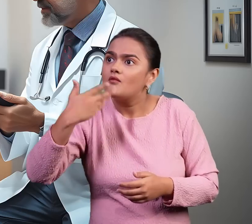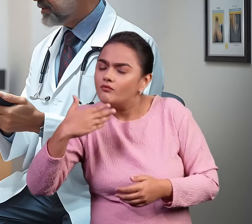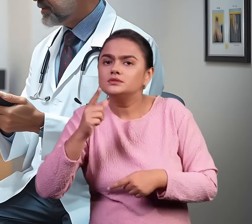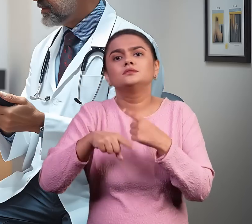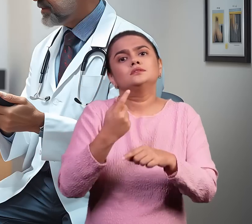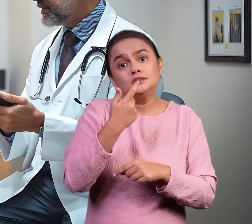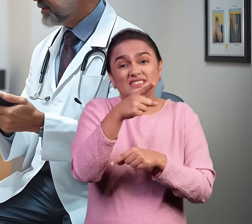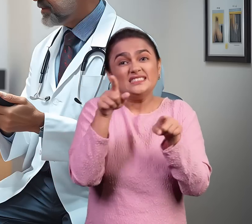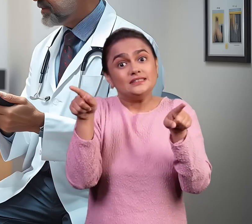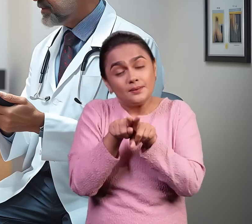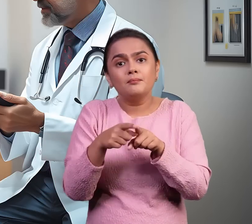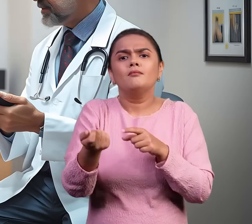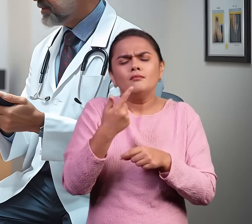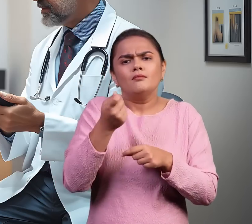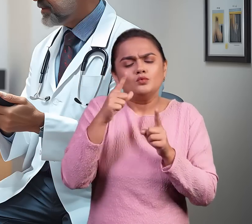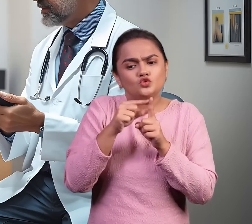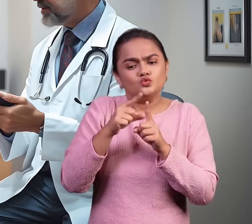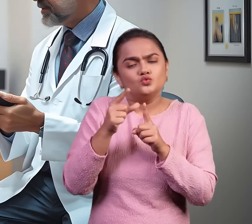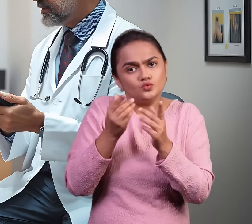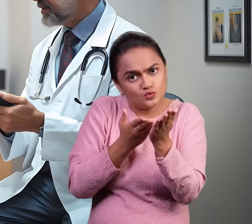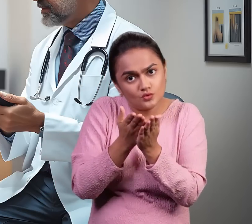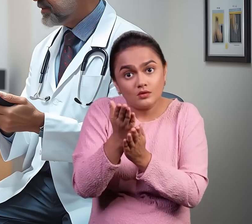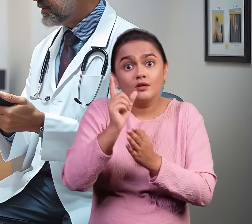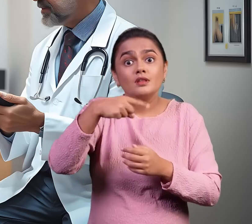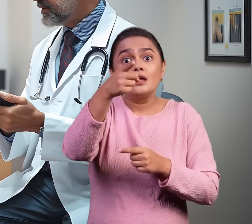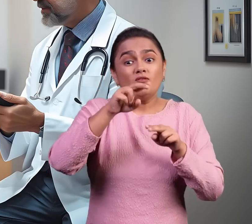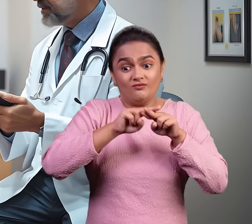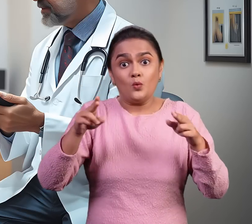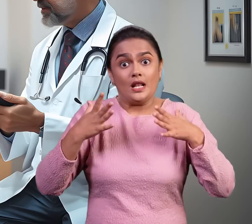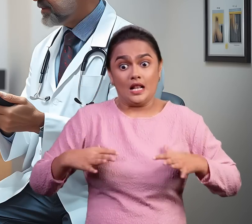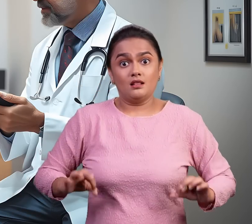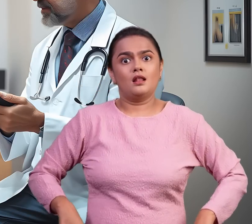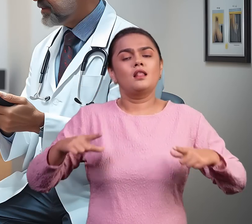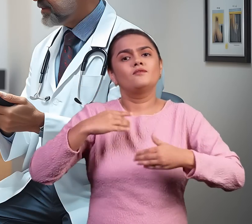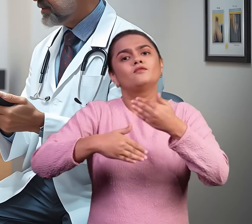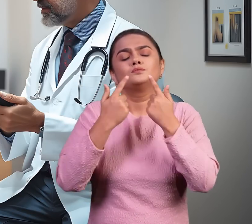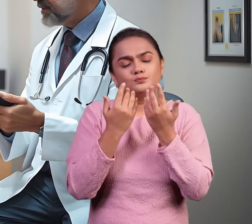Start your treatment accordingly and live a healthy life.